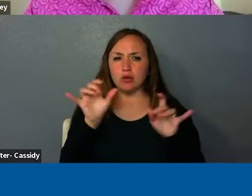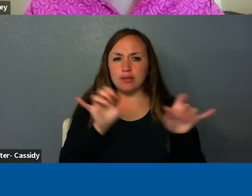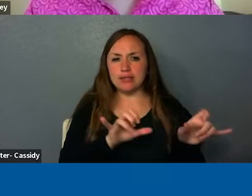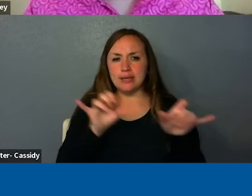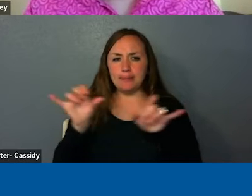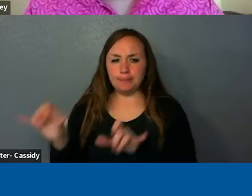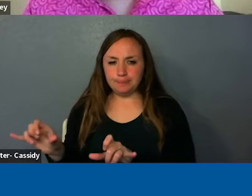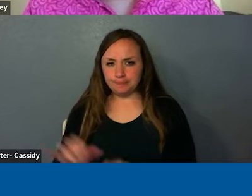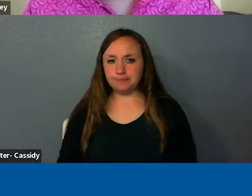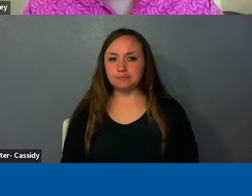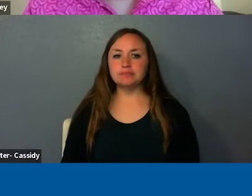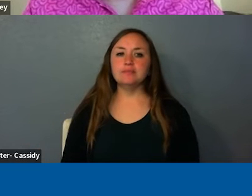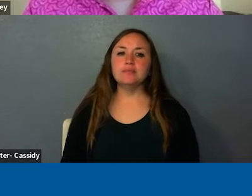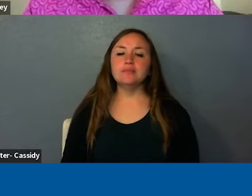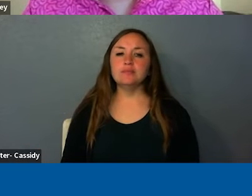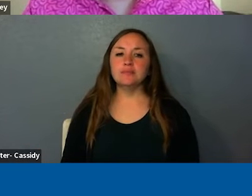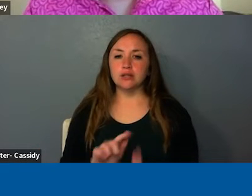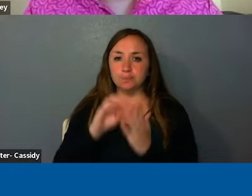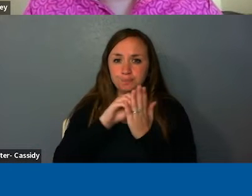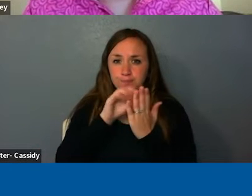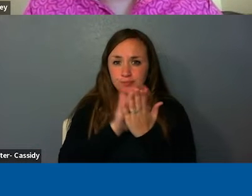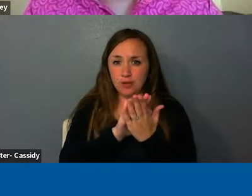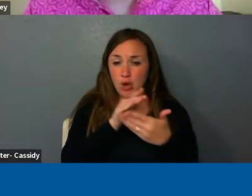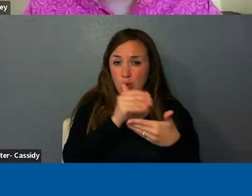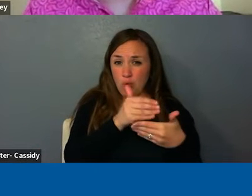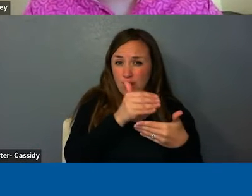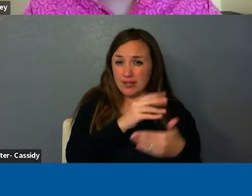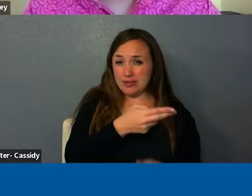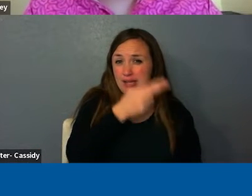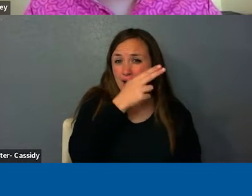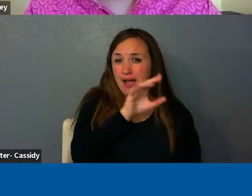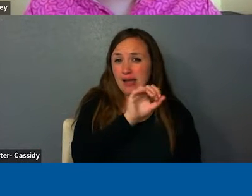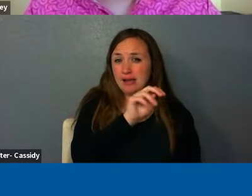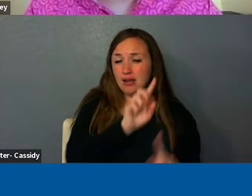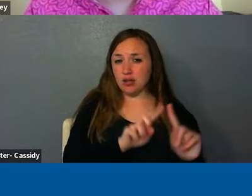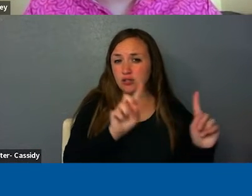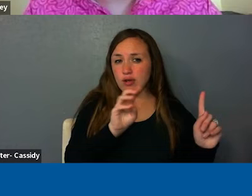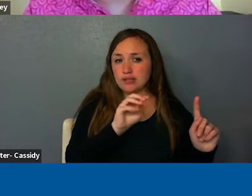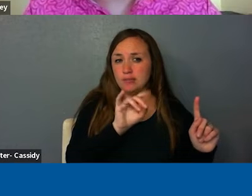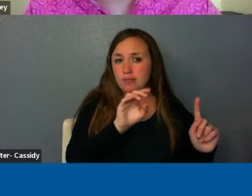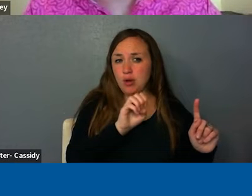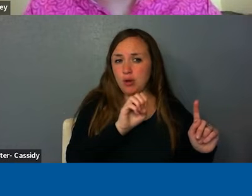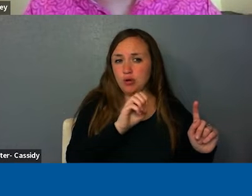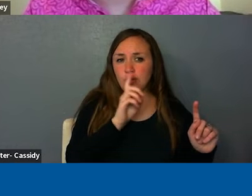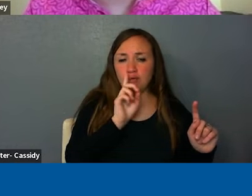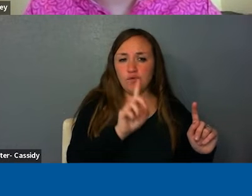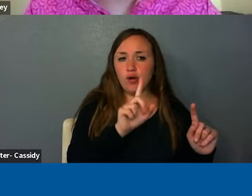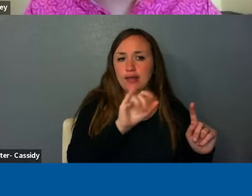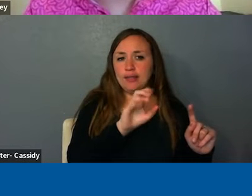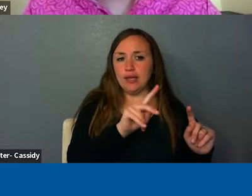So to map this out, Windows high contrast mode, for links, you'll wanna use an anchor element, the A tag.